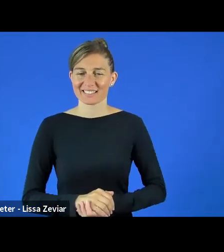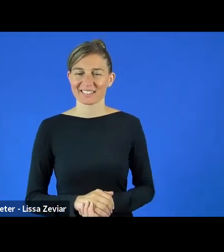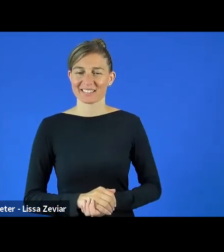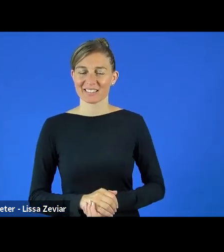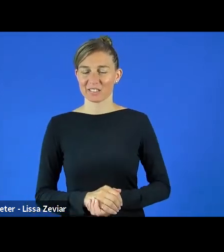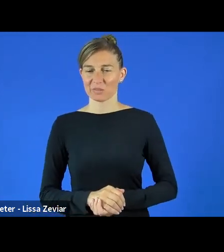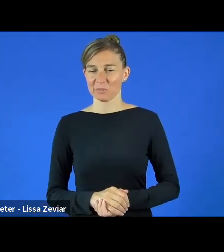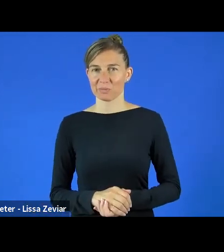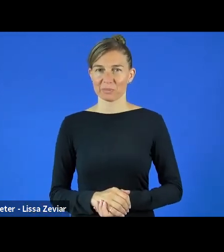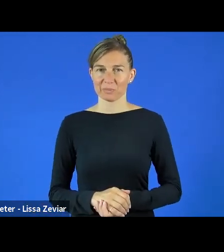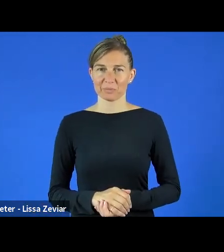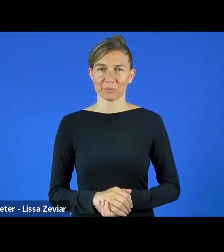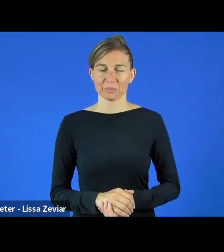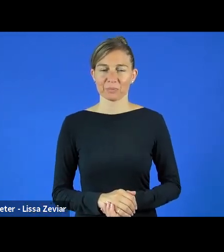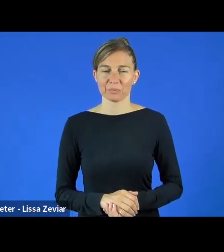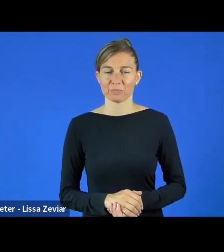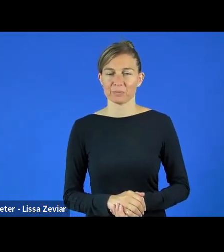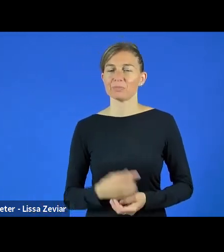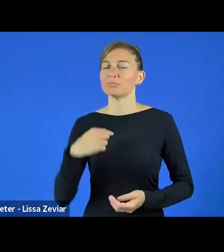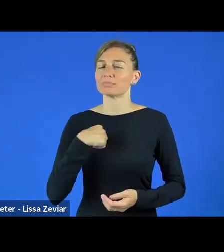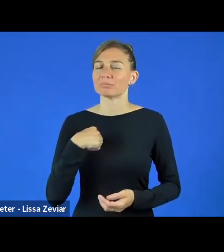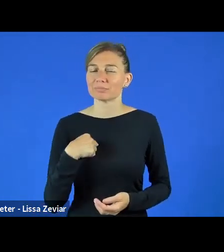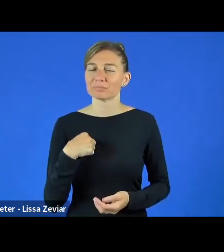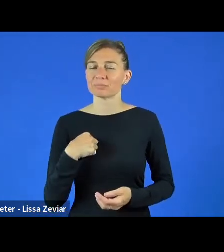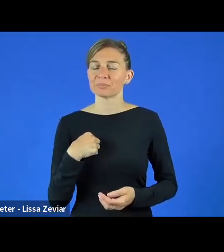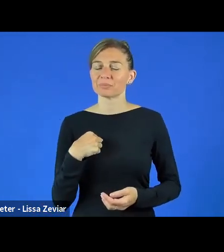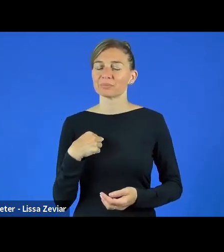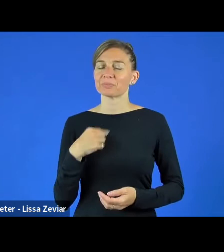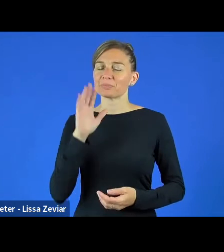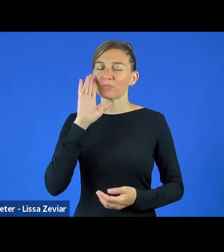I am going to talk a bit about what SAGA's role is